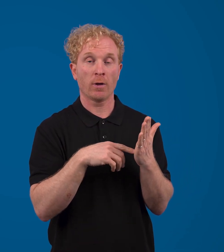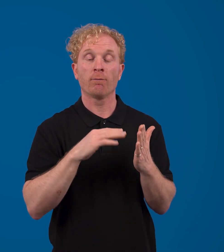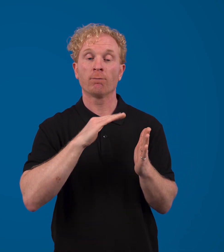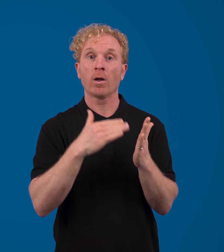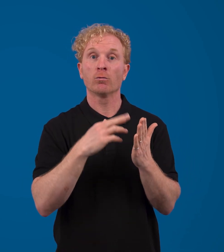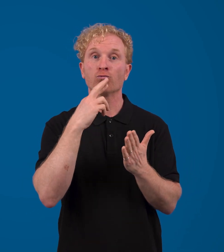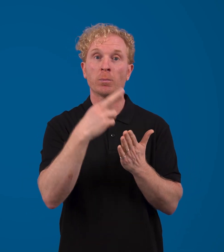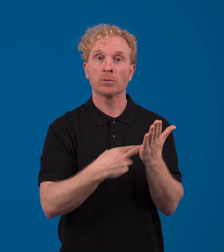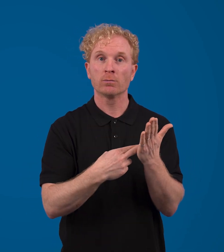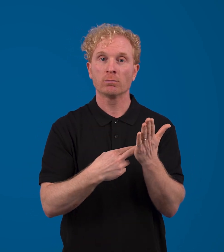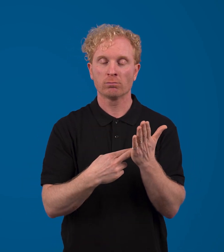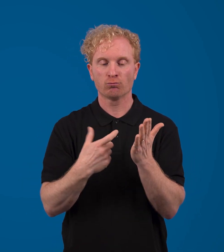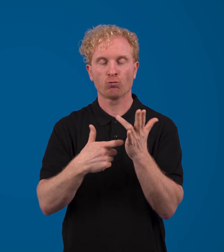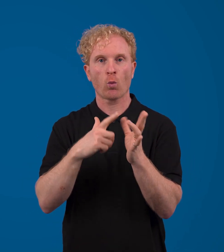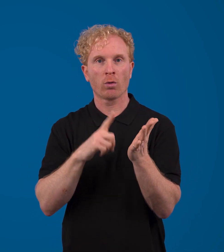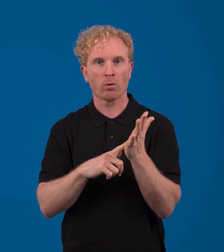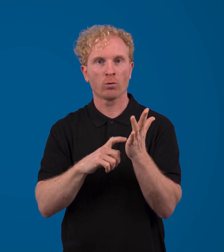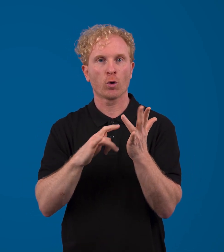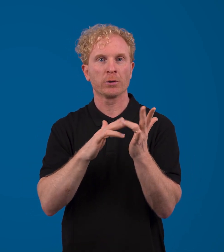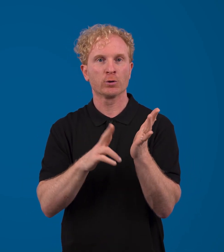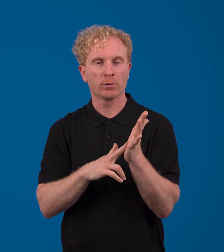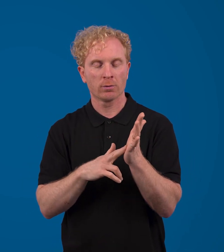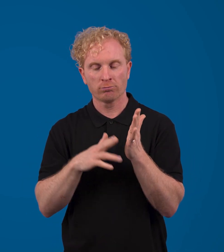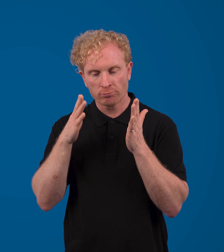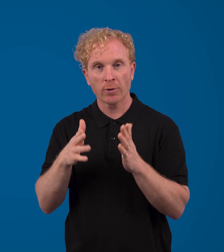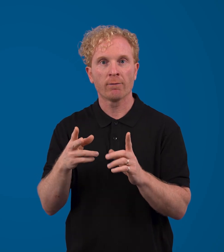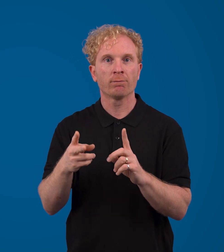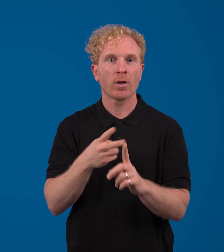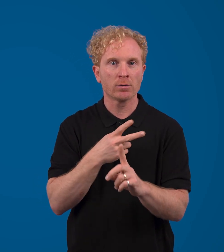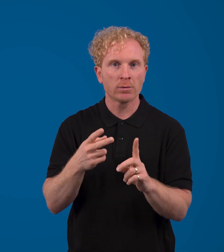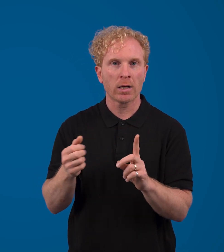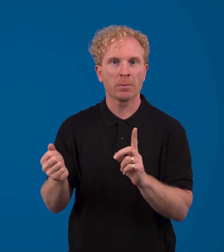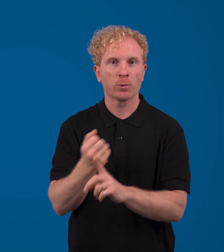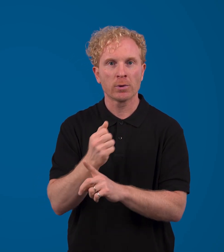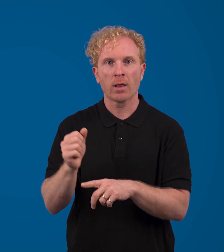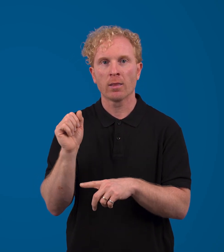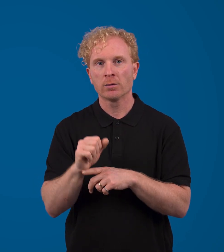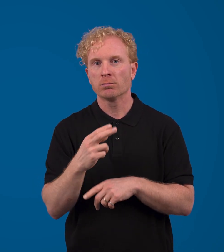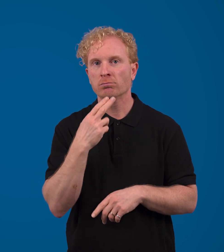The Final Report of the Royal Commission into Violence, Abuse, Neglect, and Exploitation